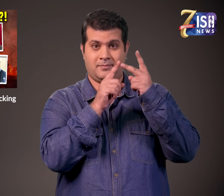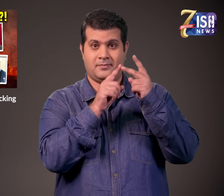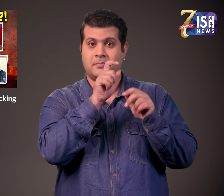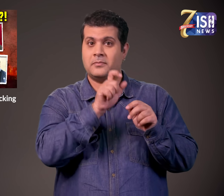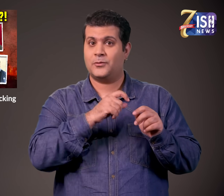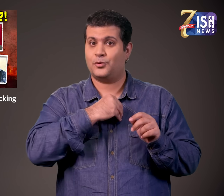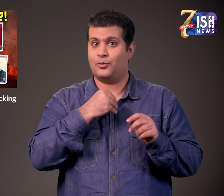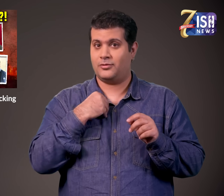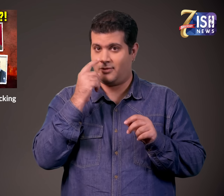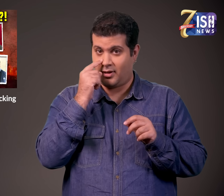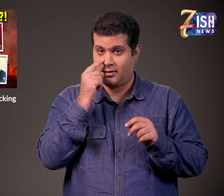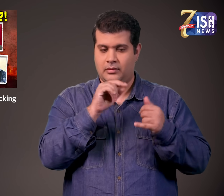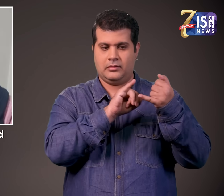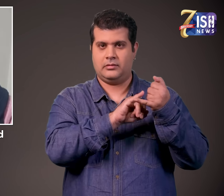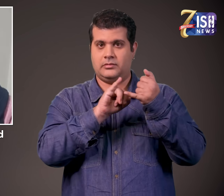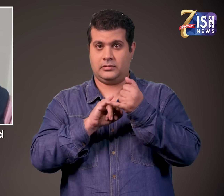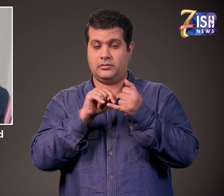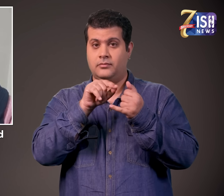The lady doctor was Shaheen Saeed.